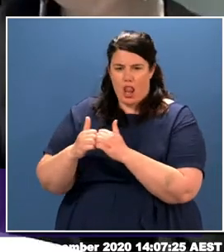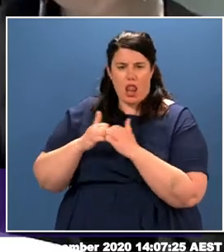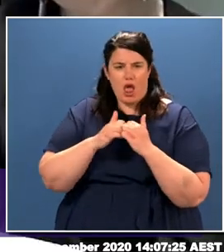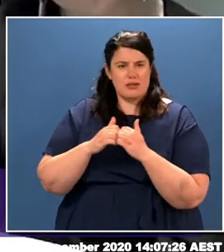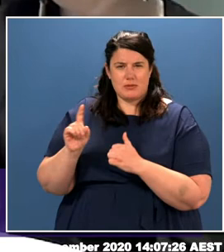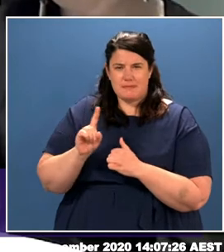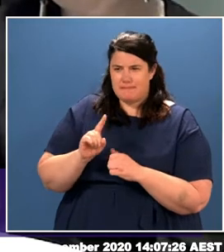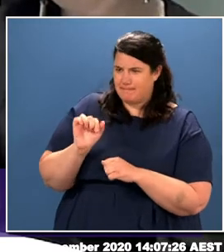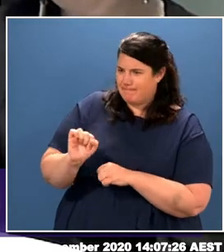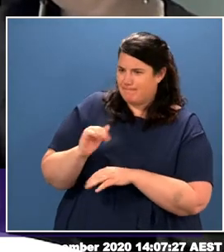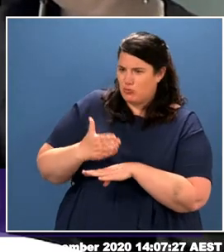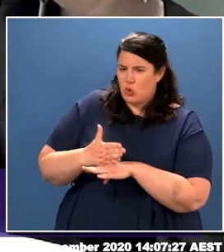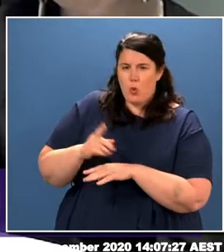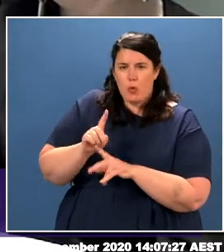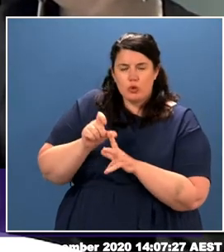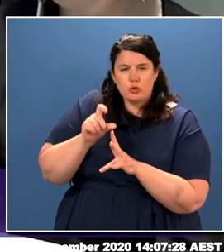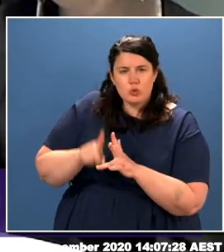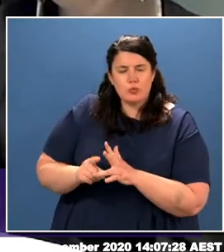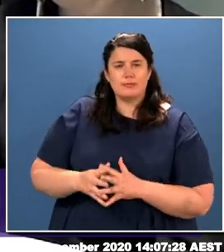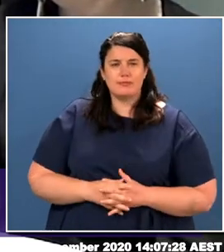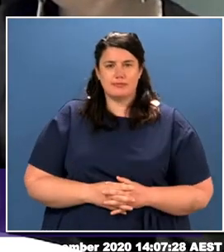and what it is all about? Thank you.